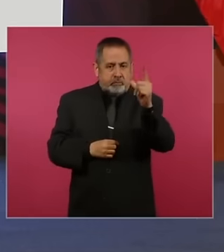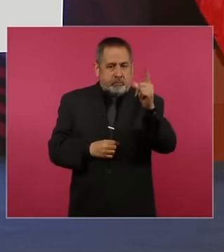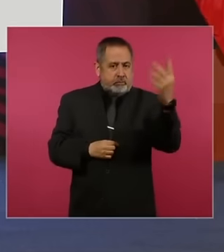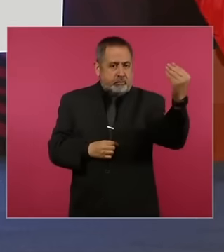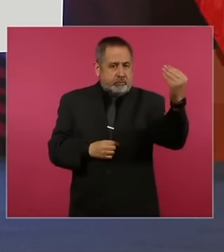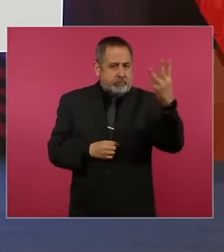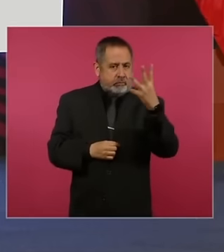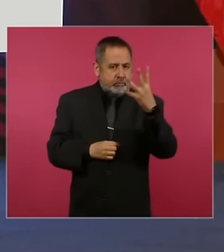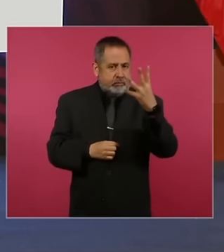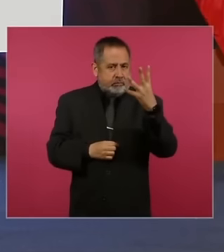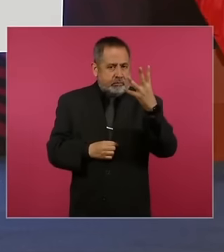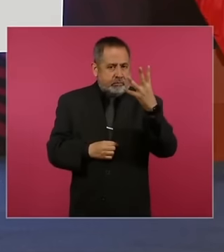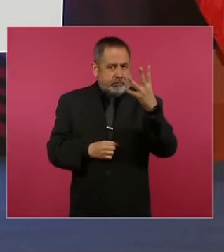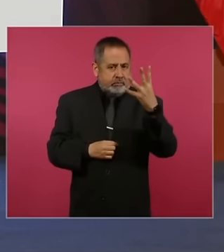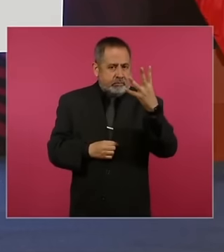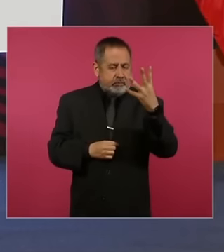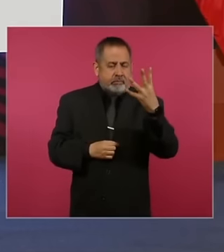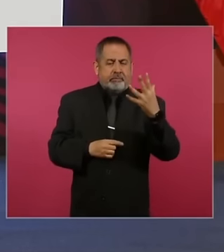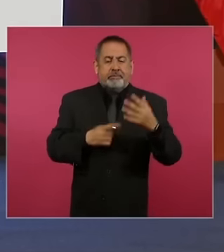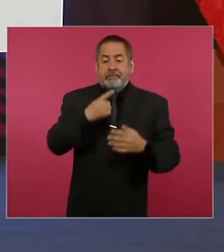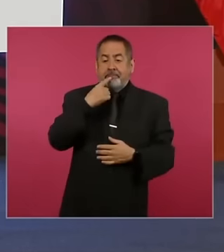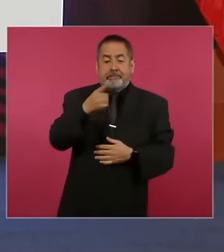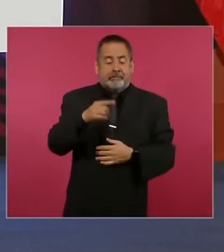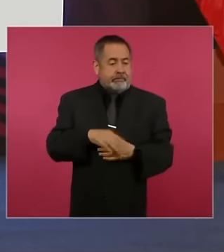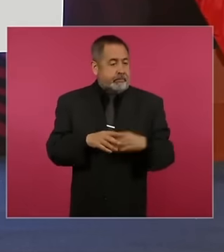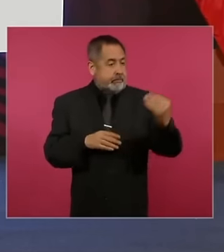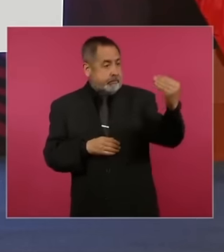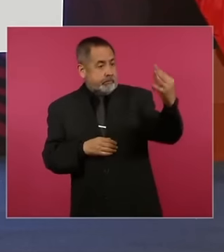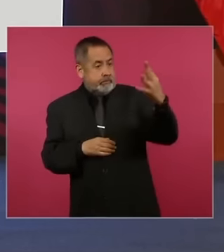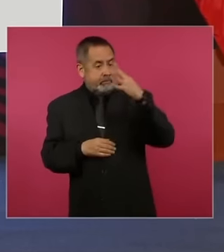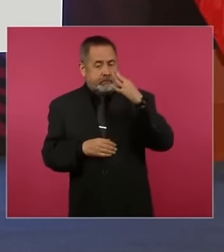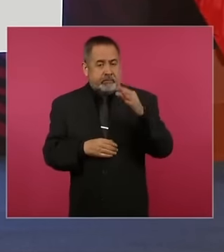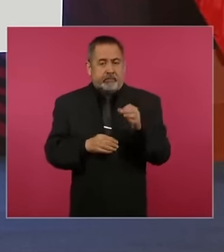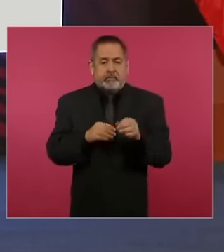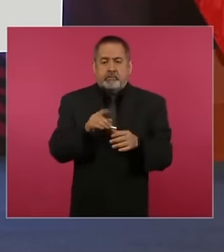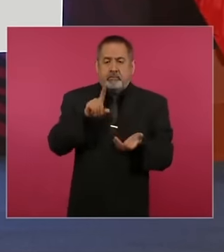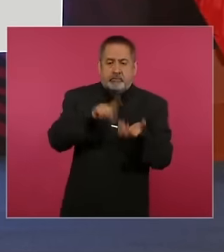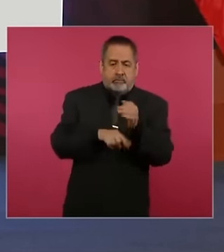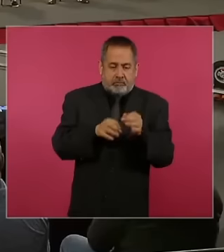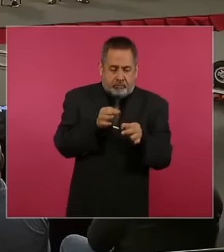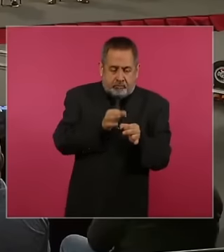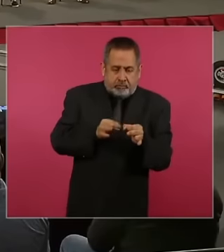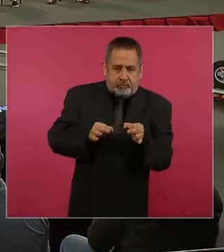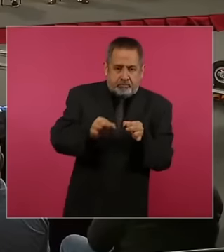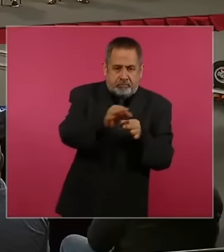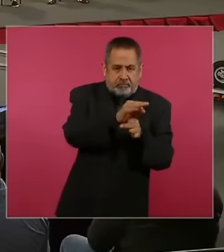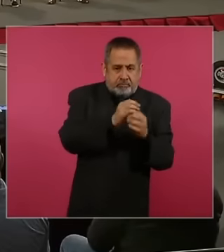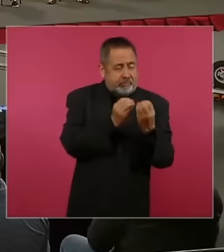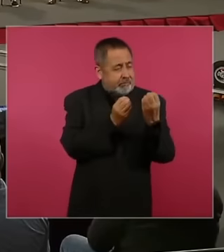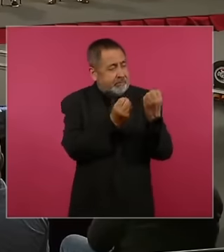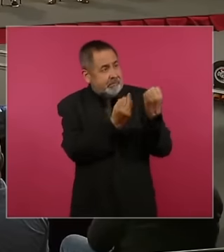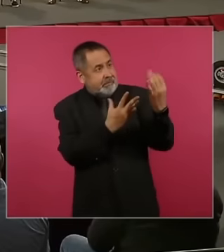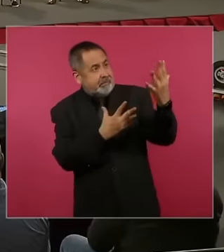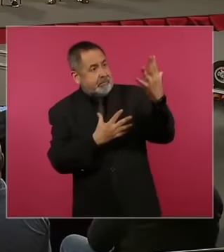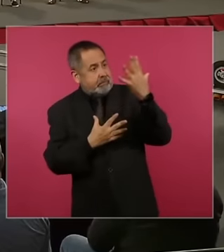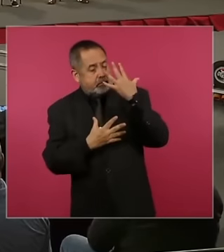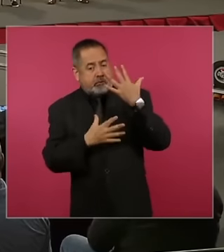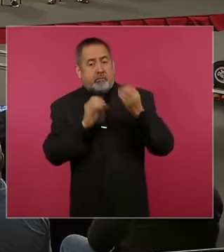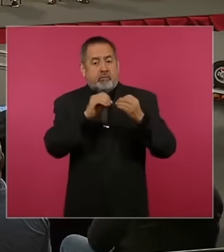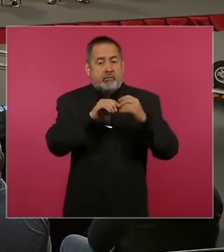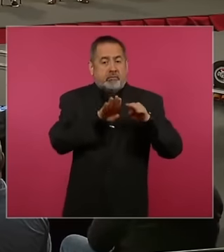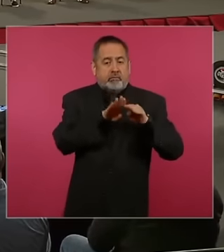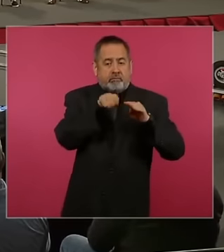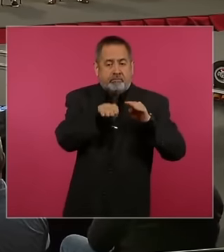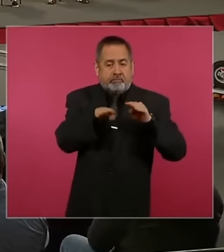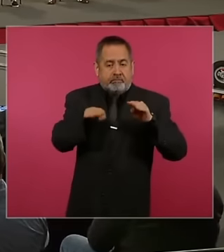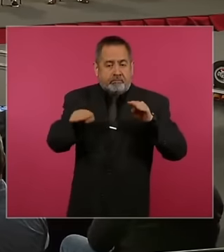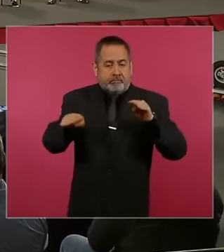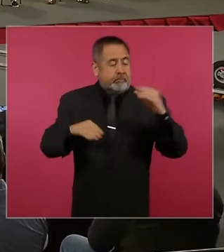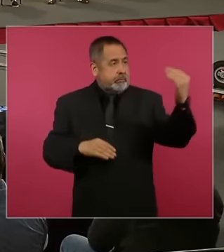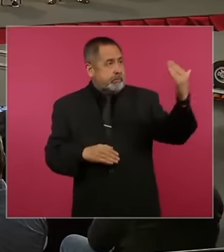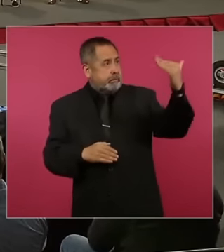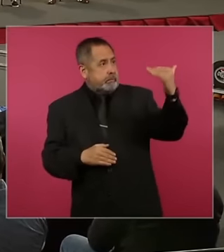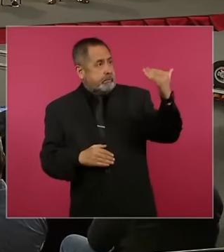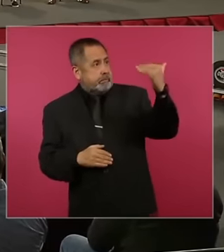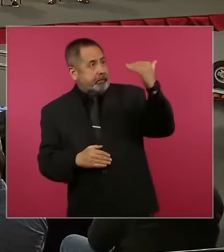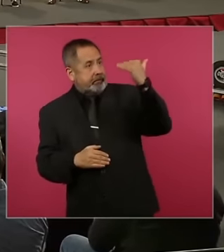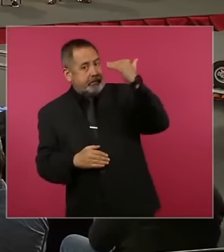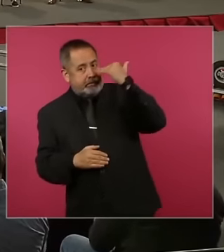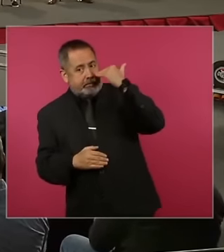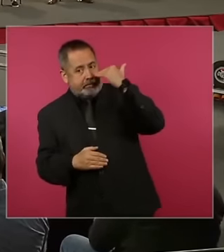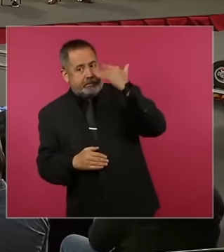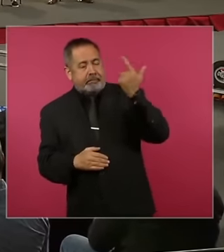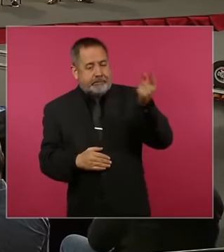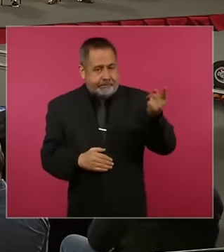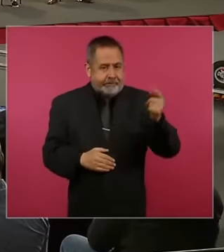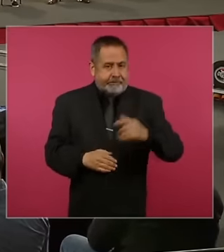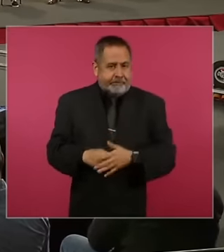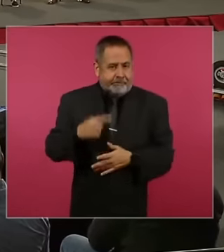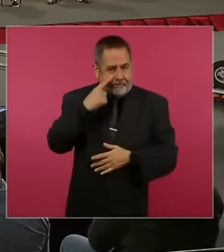a particle and sometimes like a wave, metaphorically I bring you this drawing, this is a little blue sphere